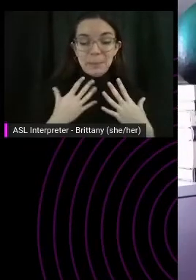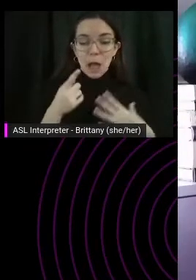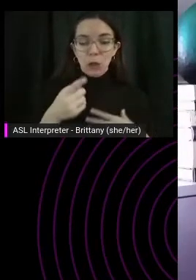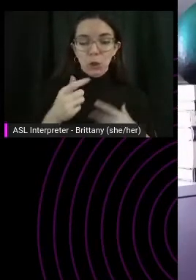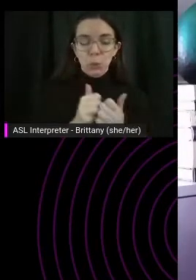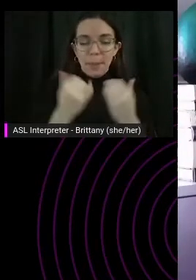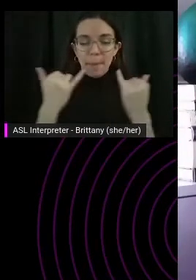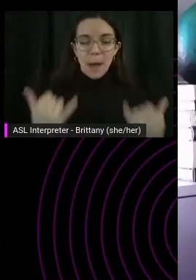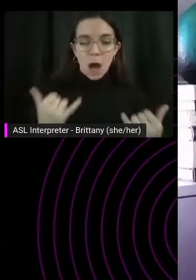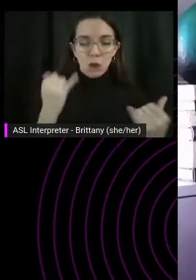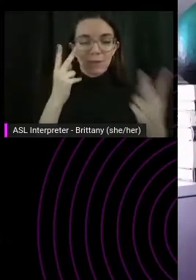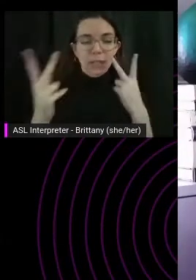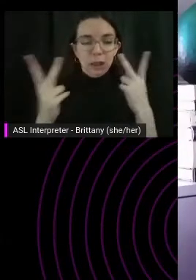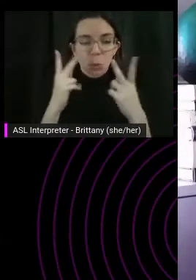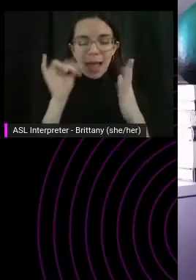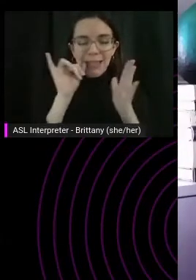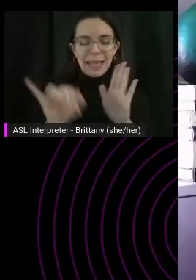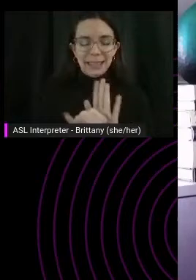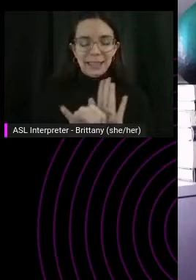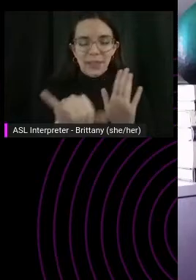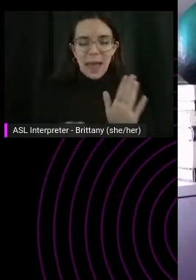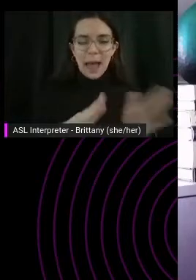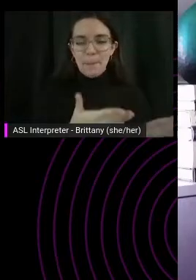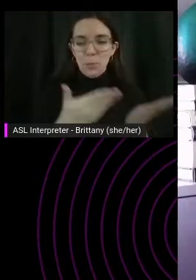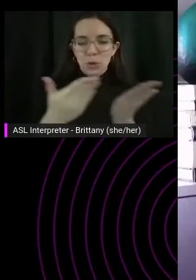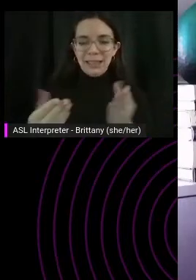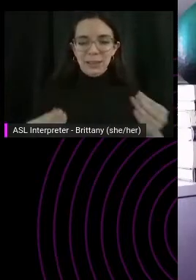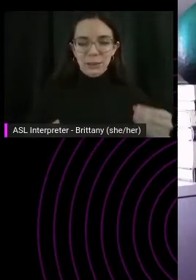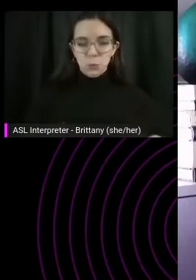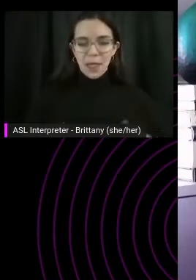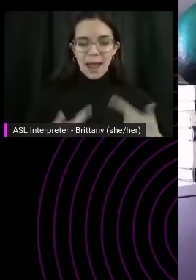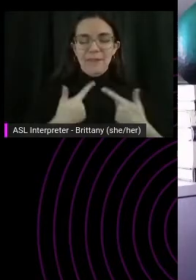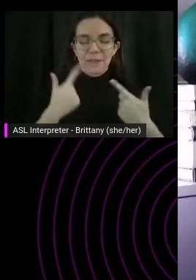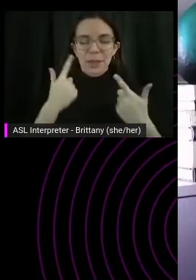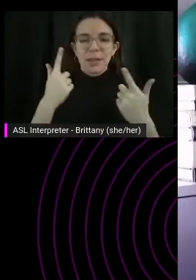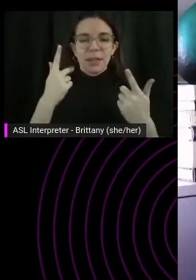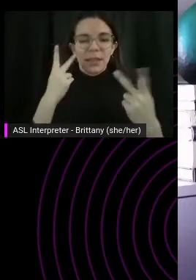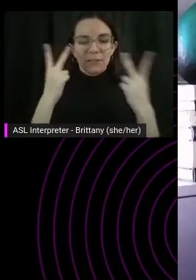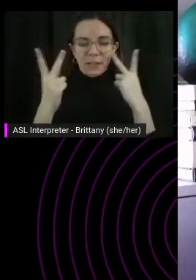identity that brings to life the vision of one of America's most quintessential concert halls.